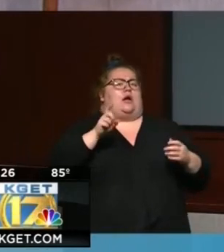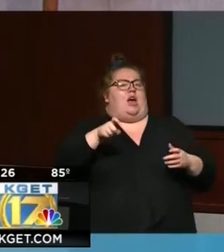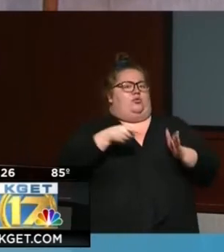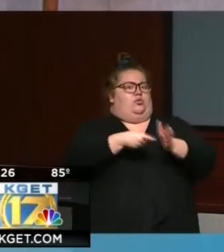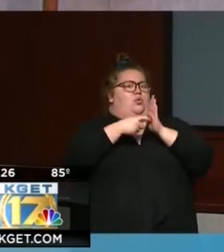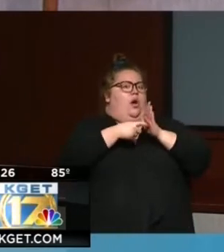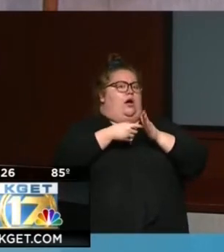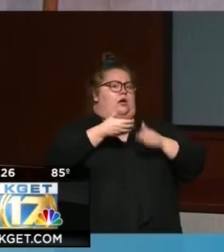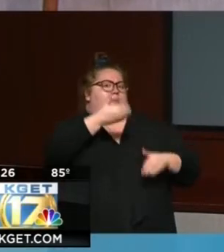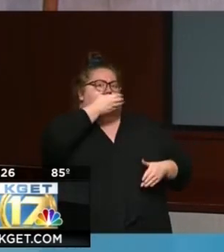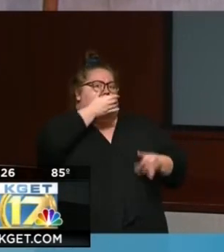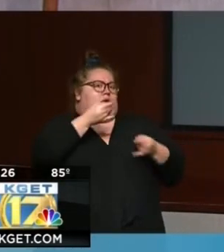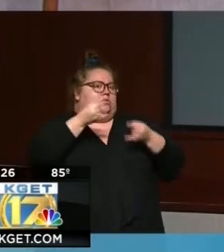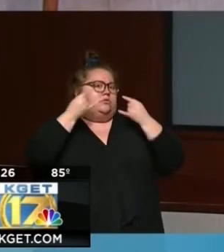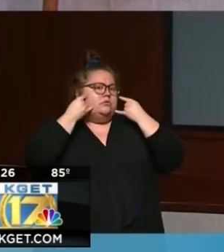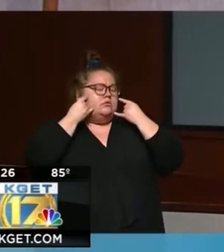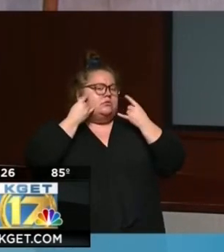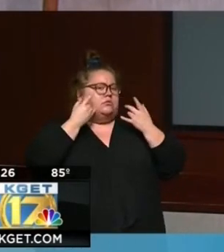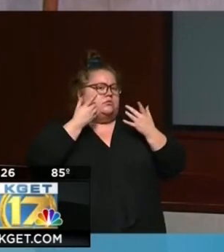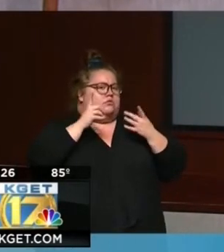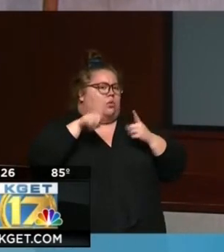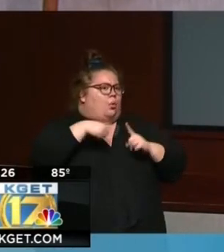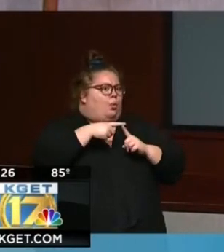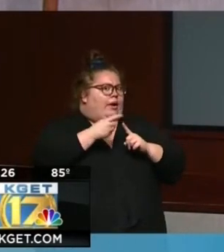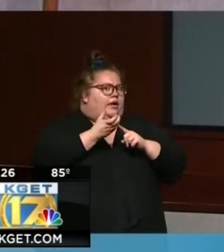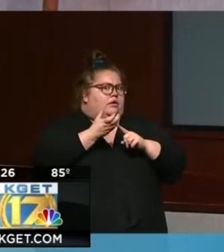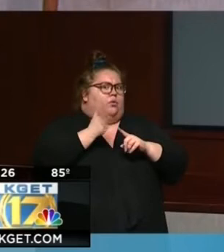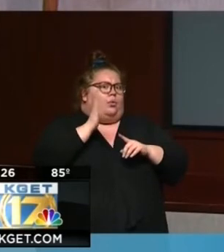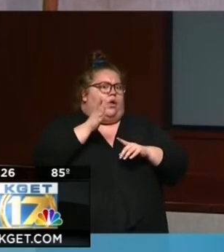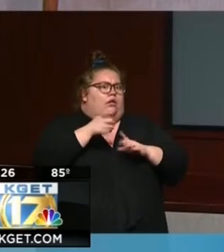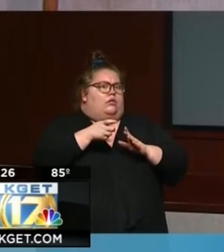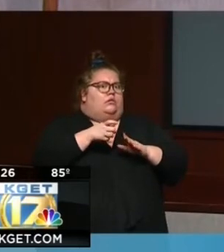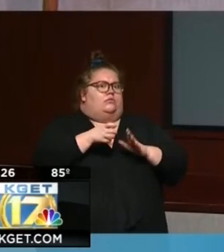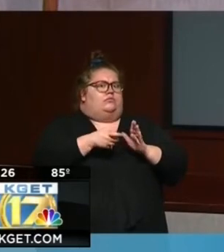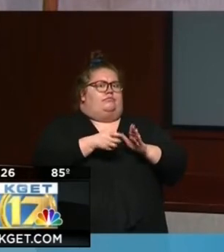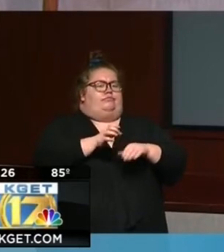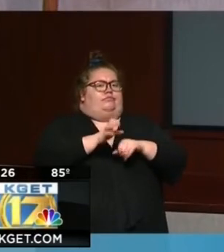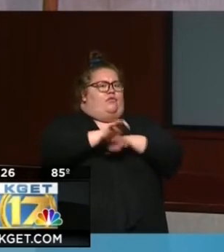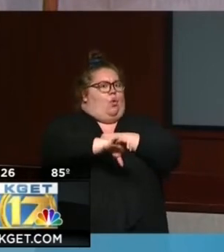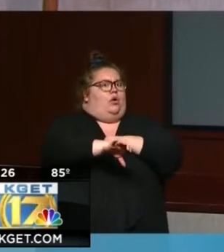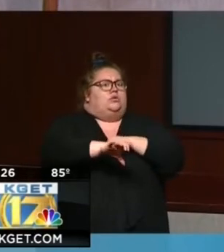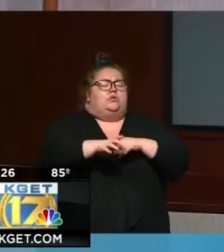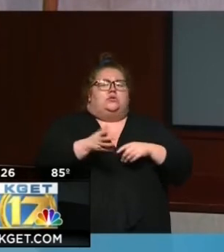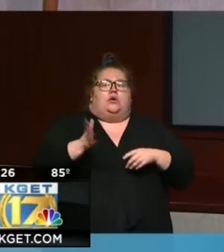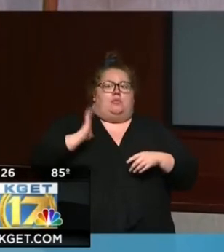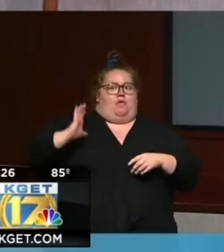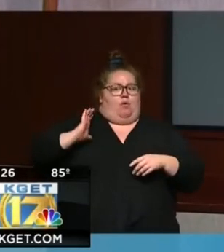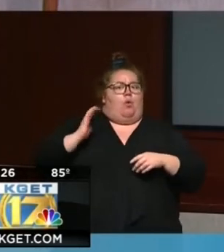I GUESS I AM CURIOUS ABOUT WEARING MASKS IS GOING TO BE ENFORCED, FULL. BECAUSE WE HAVE GONE THROUGH